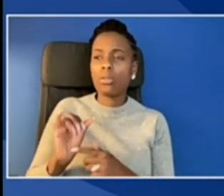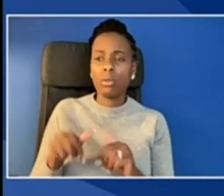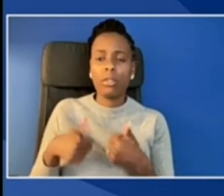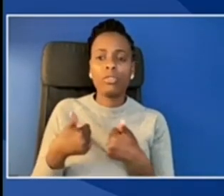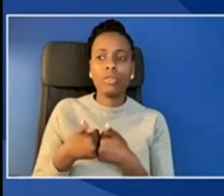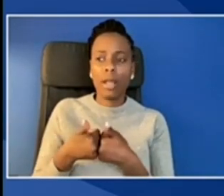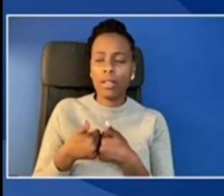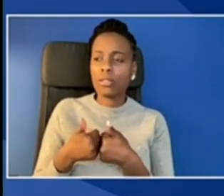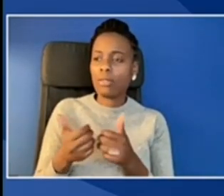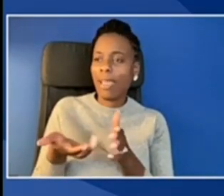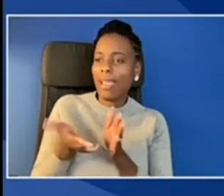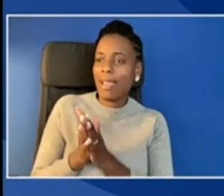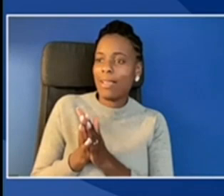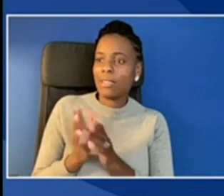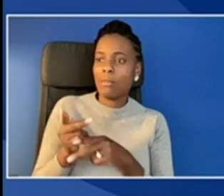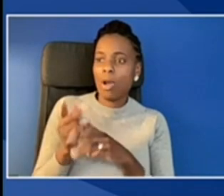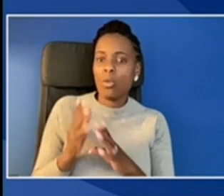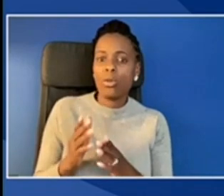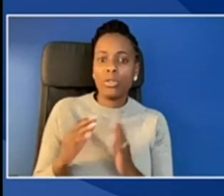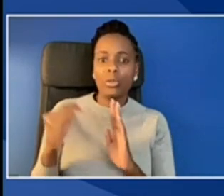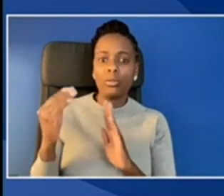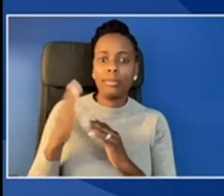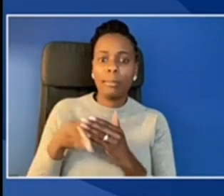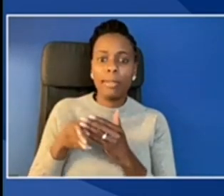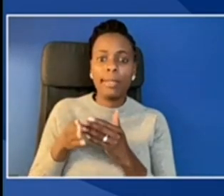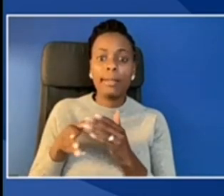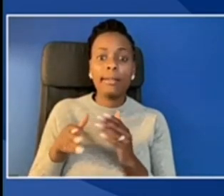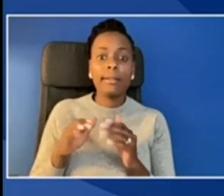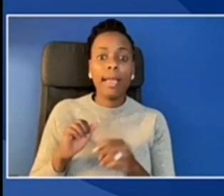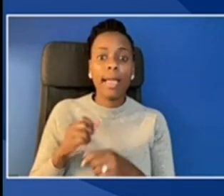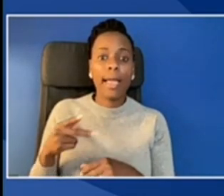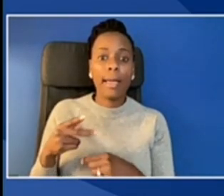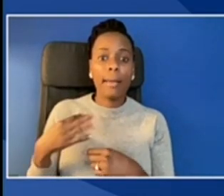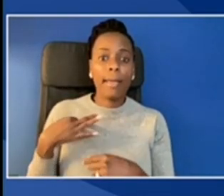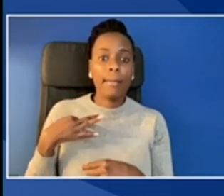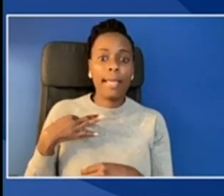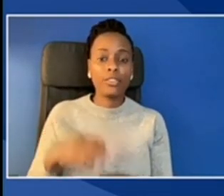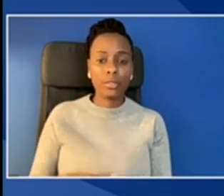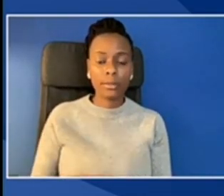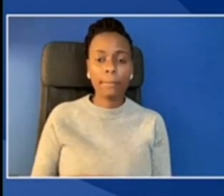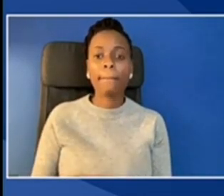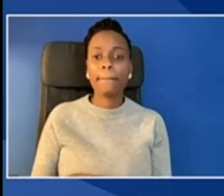applications? The Department is really looking for specifics as to these